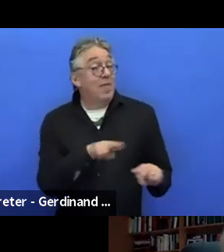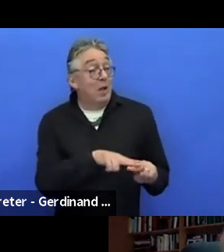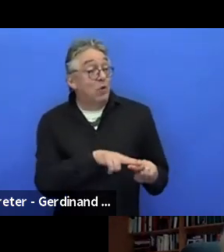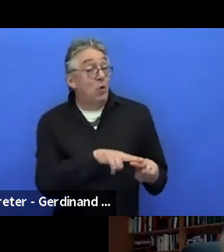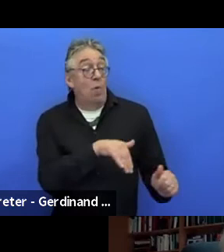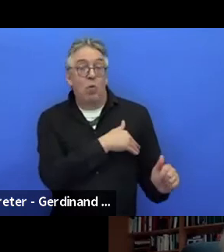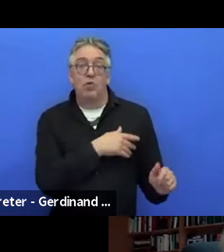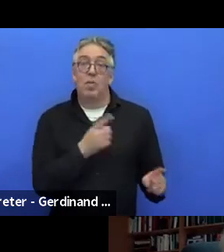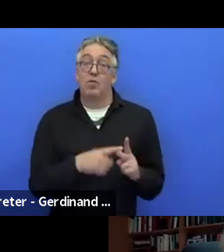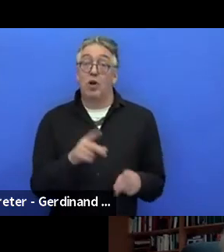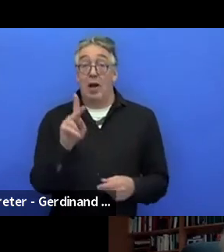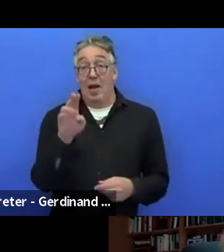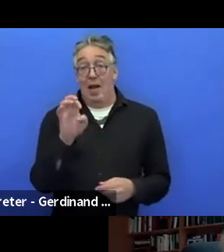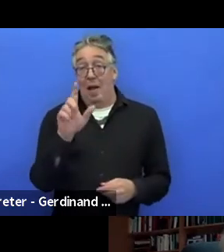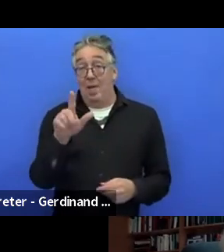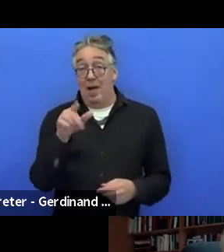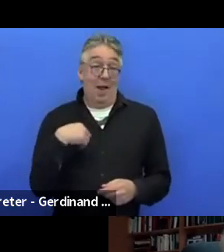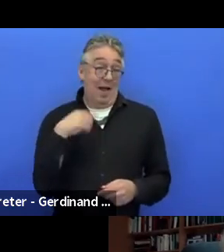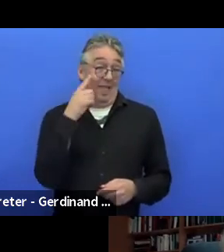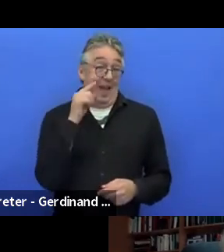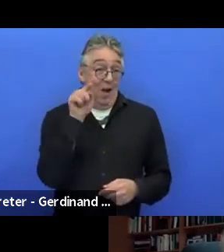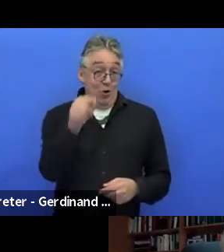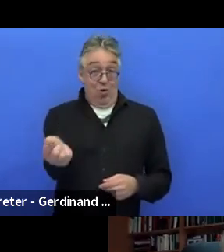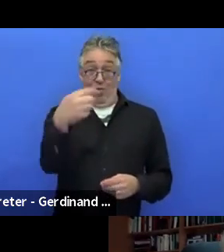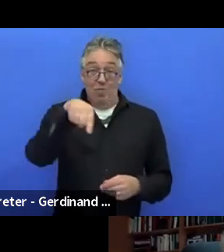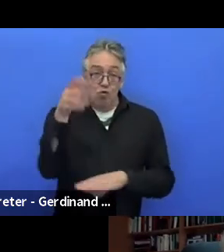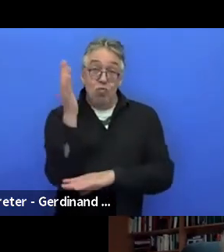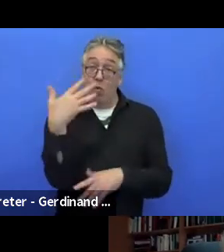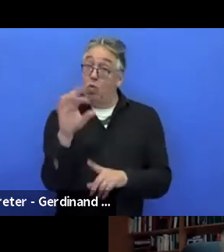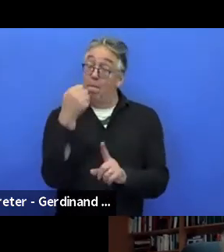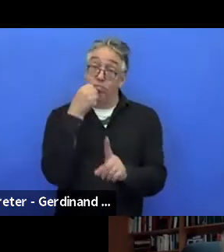to ask the Commission to know how they launch infringement procedures